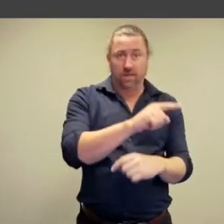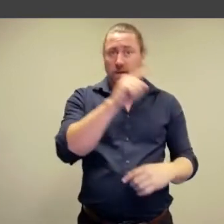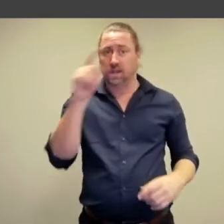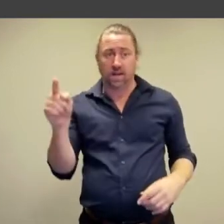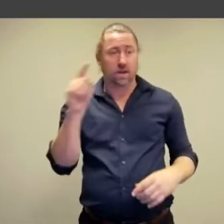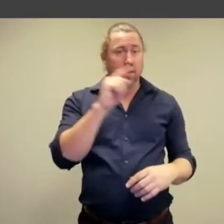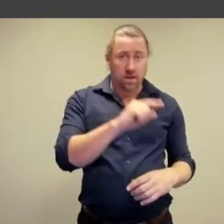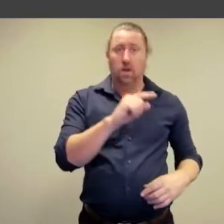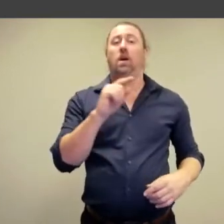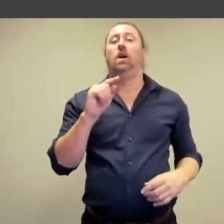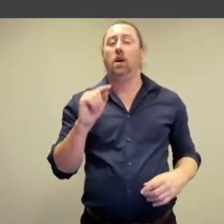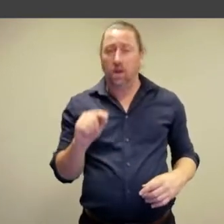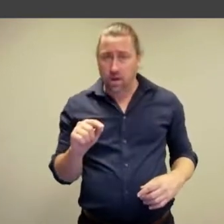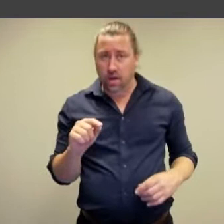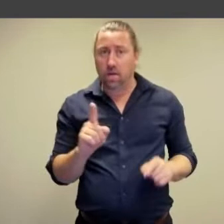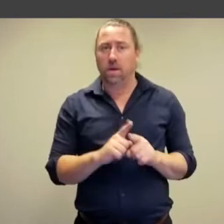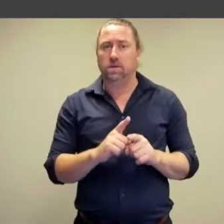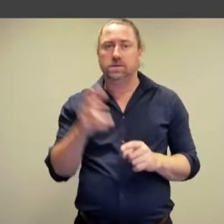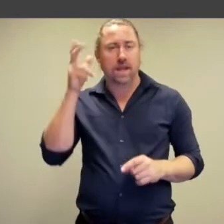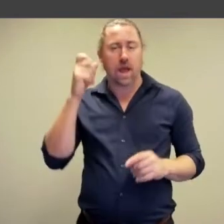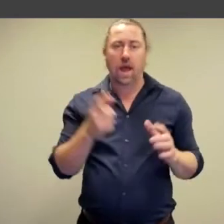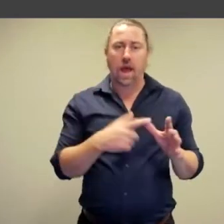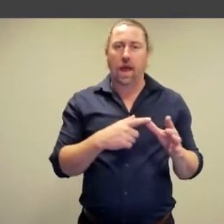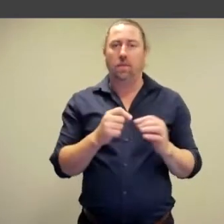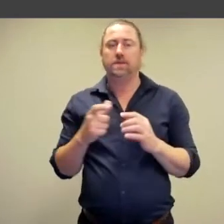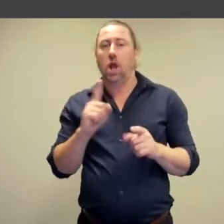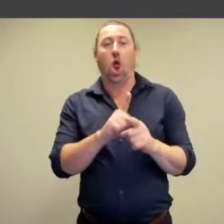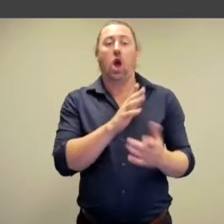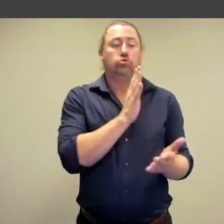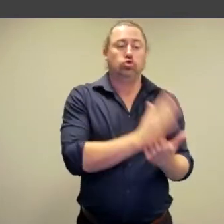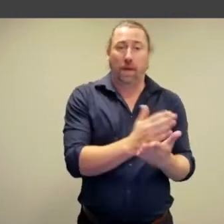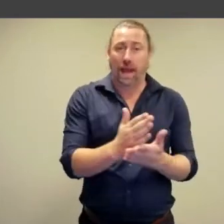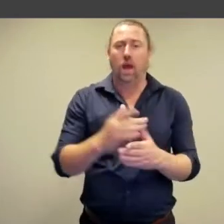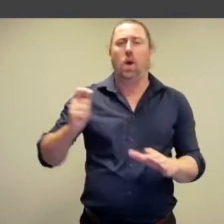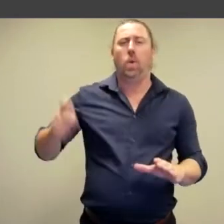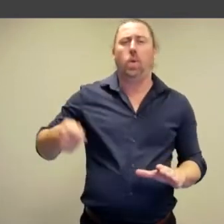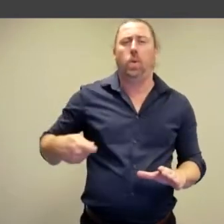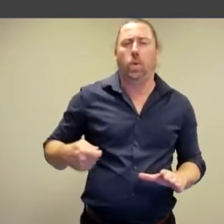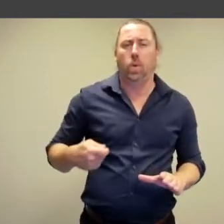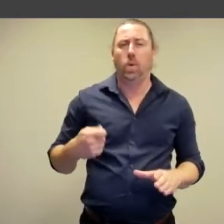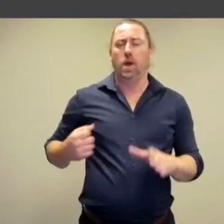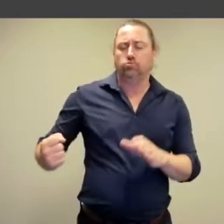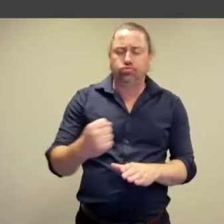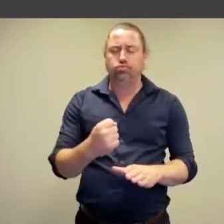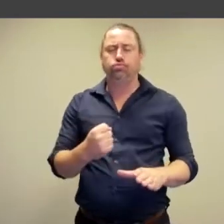alphabet of sounds, chopping